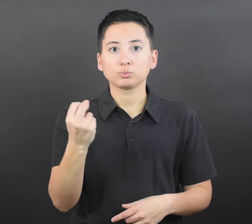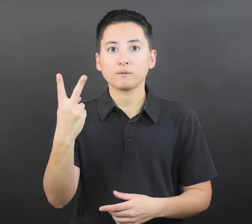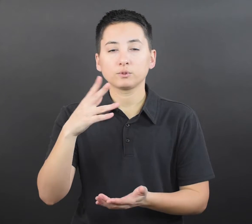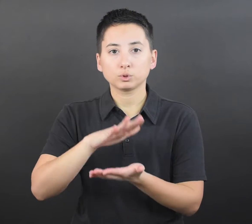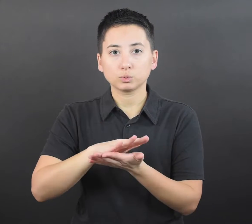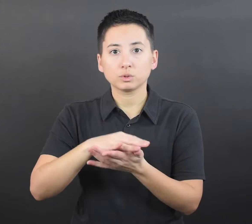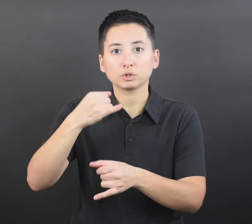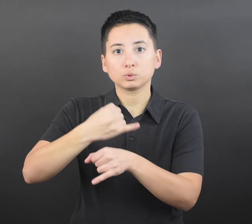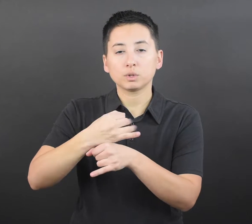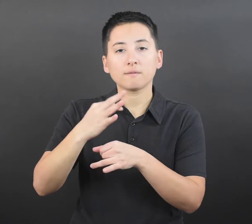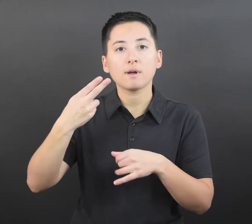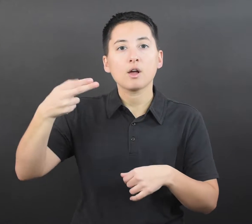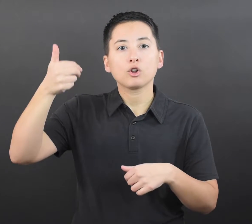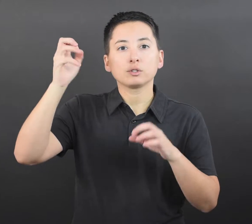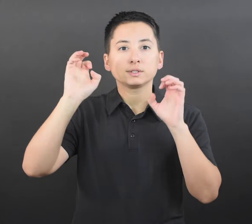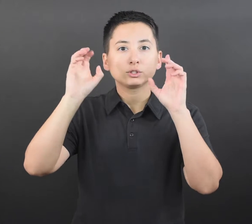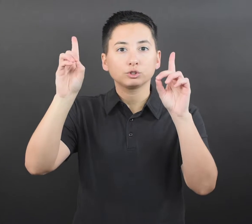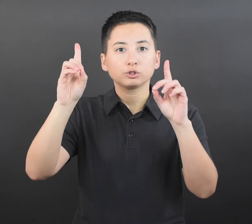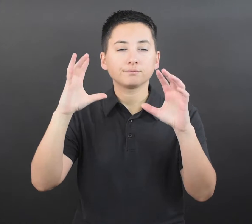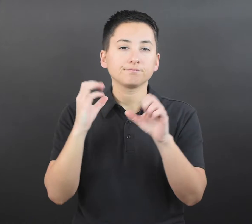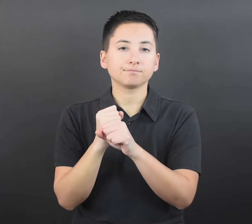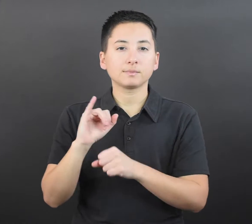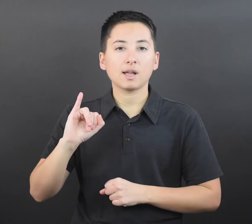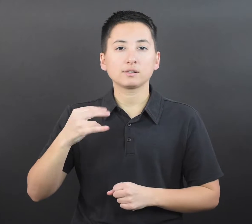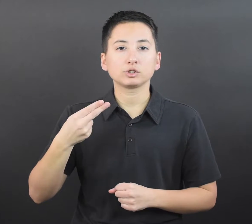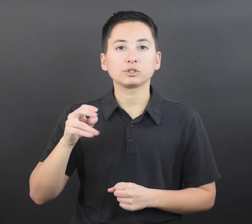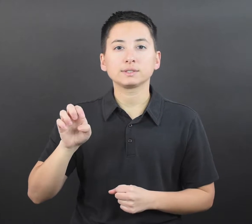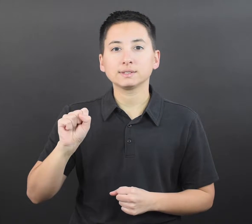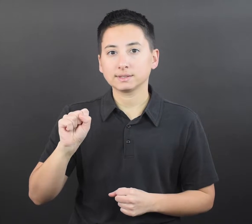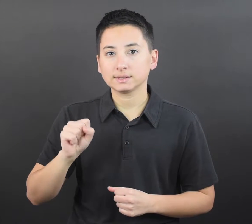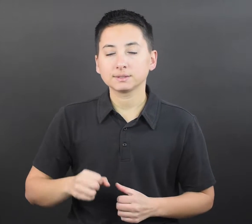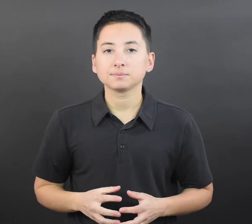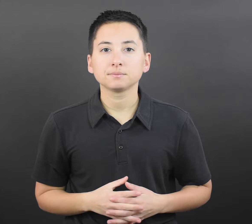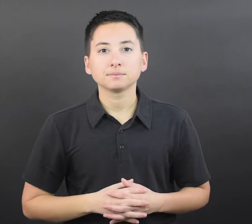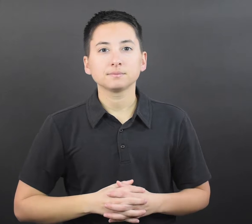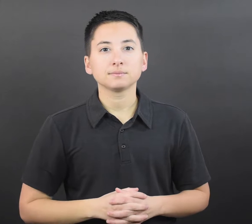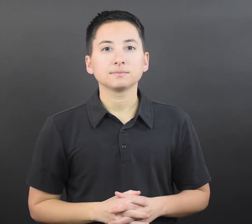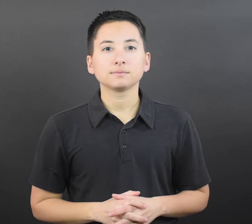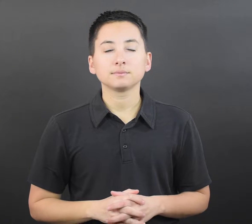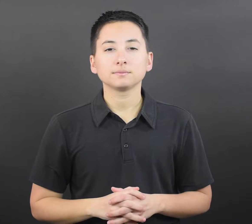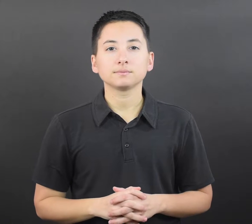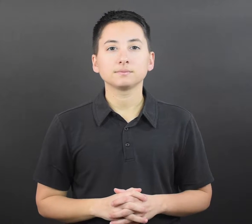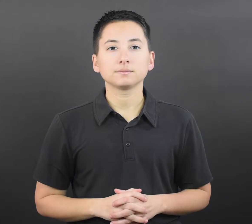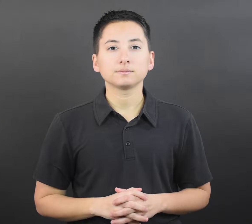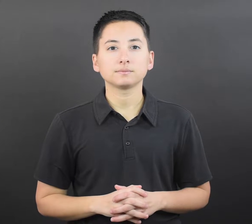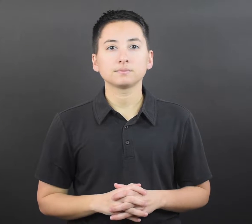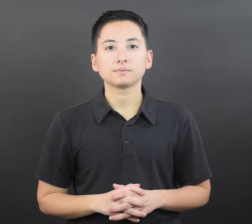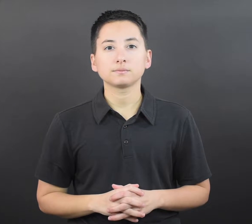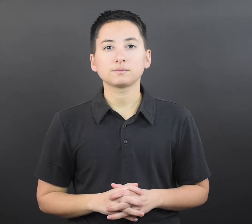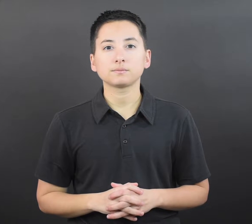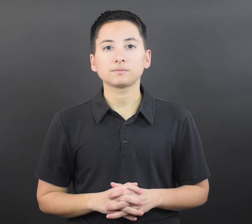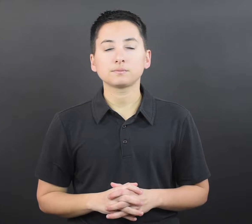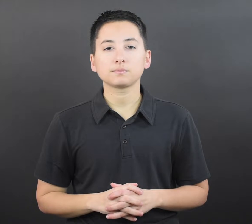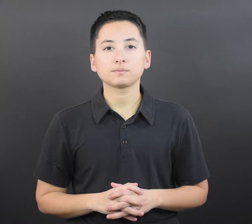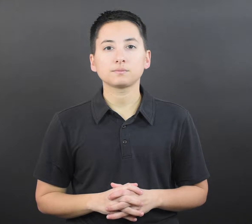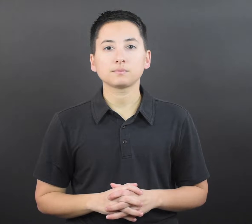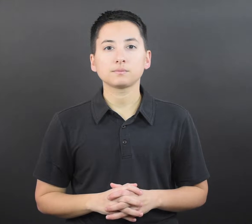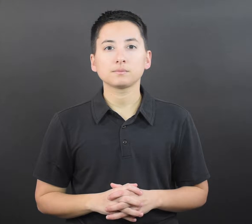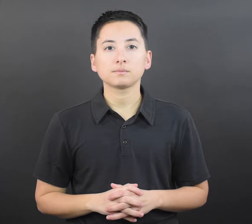Investigation and Contact Tracing in K-12 Schools and Institutions of Higher Education (IHEs).